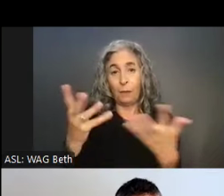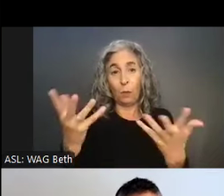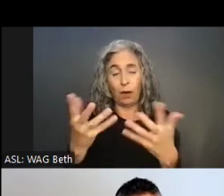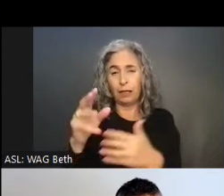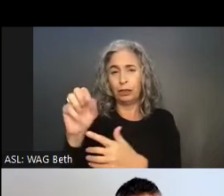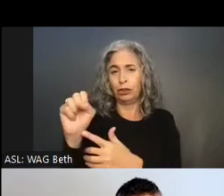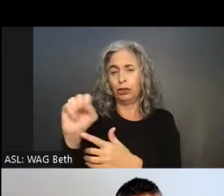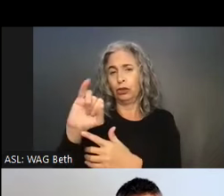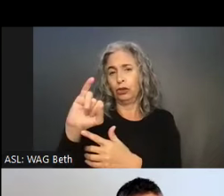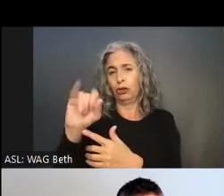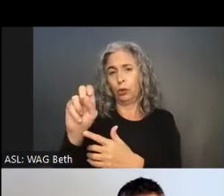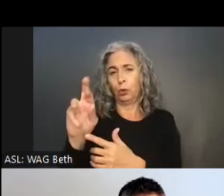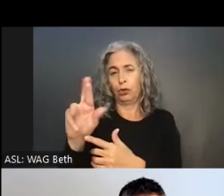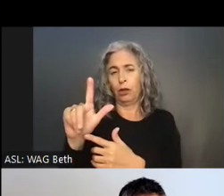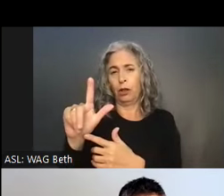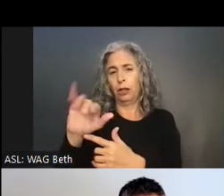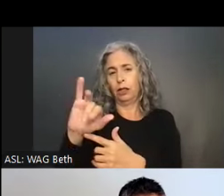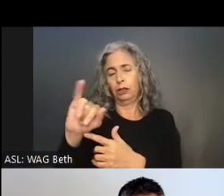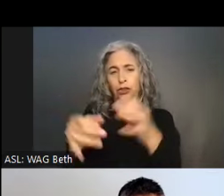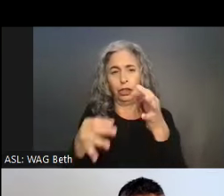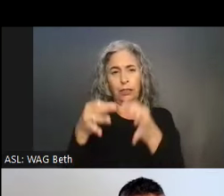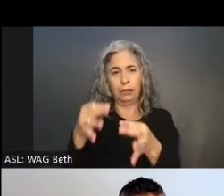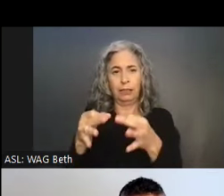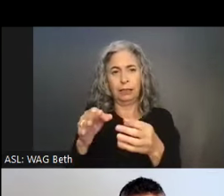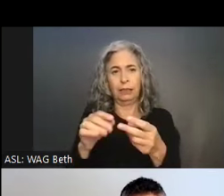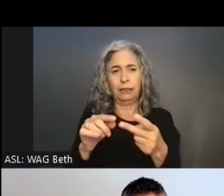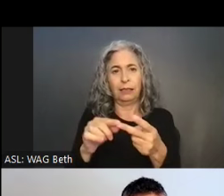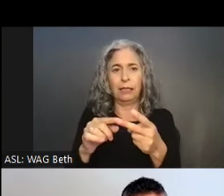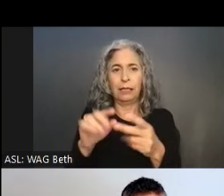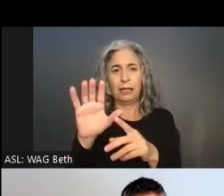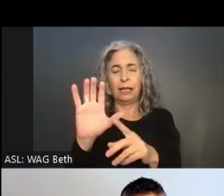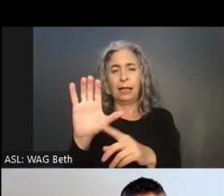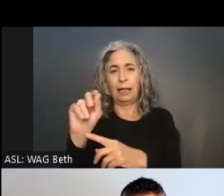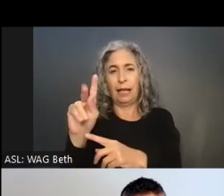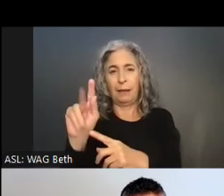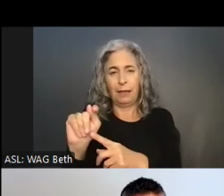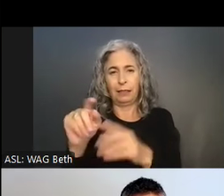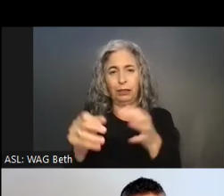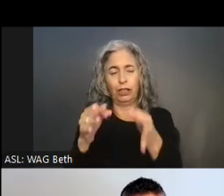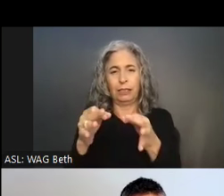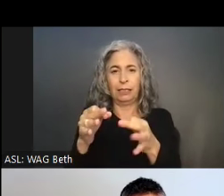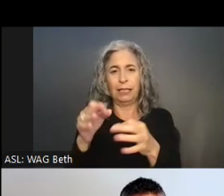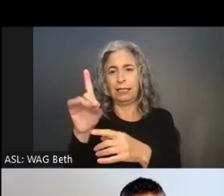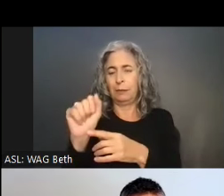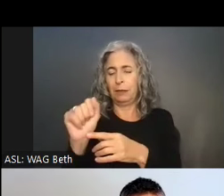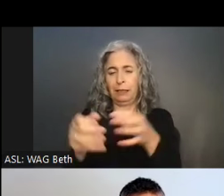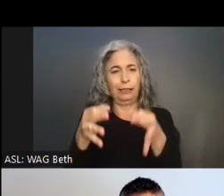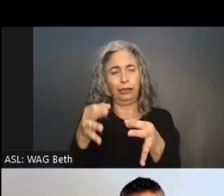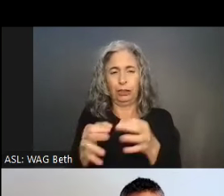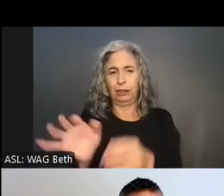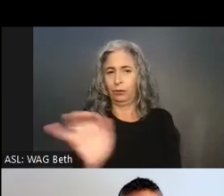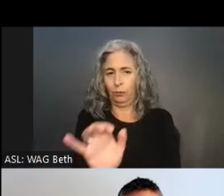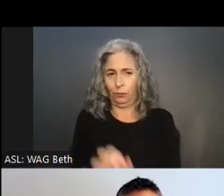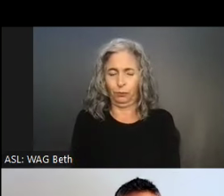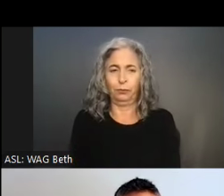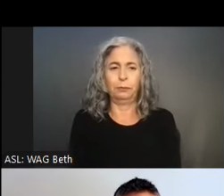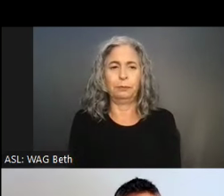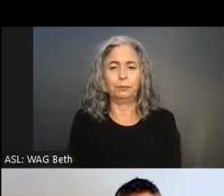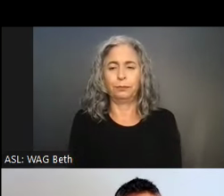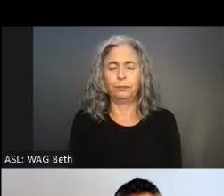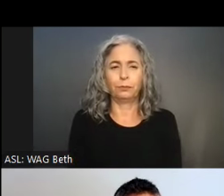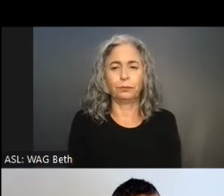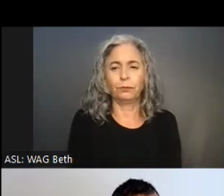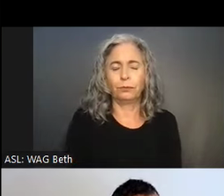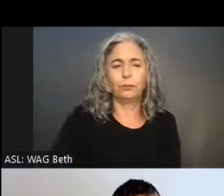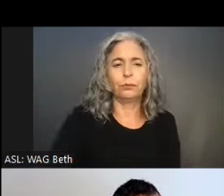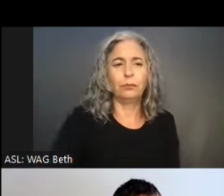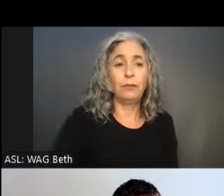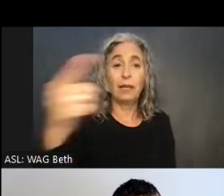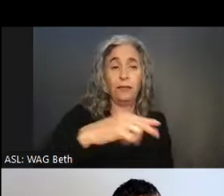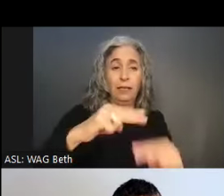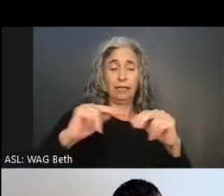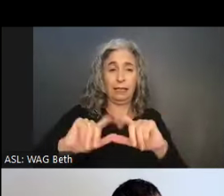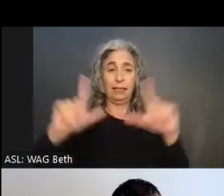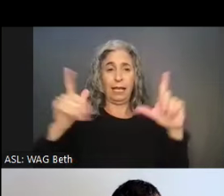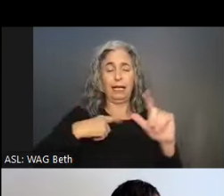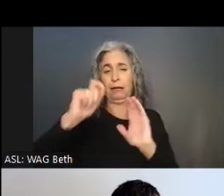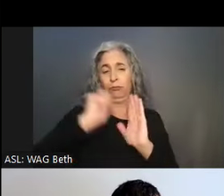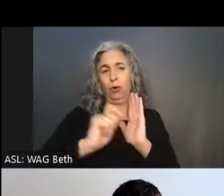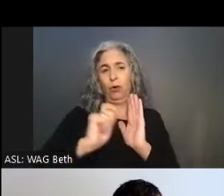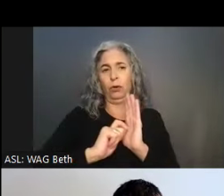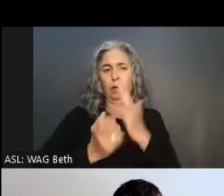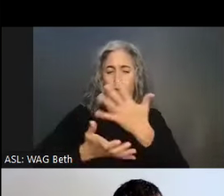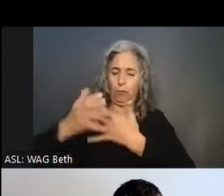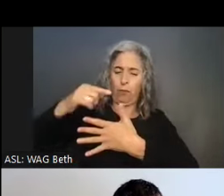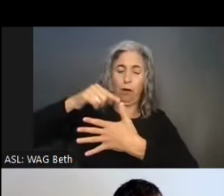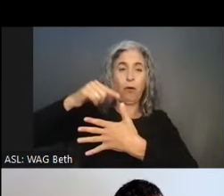Climate justice and disability justice. On this slide, I have written let's prioritize